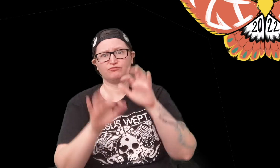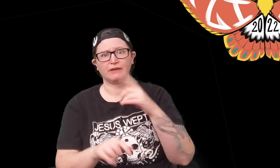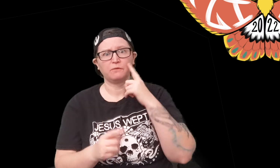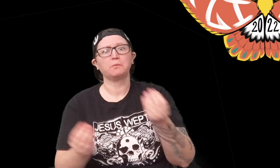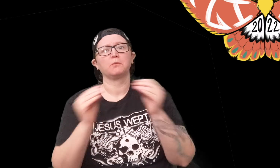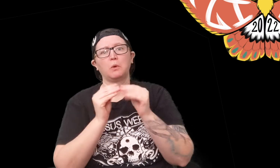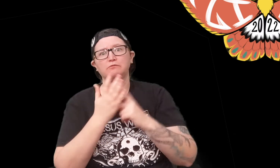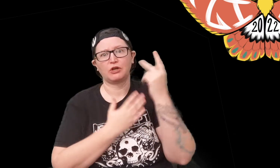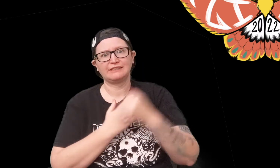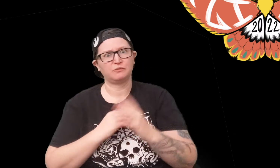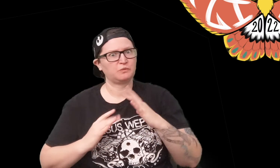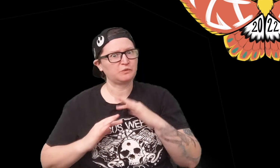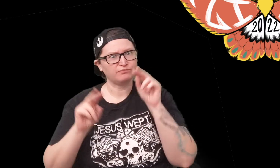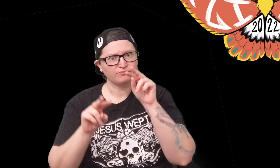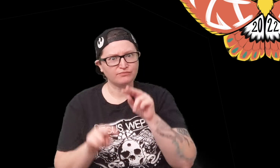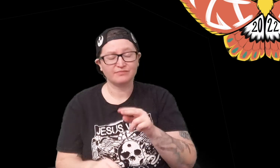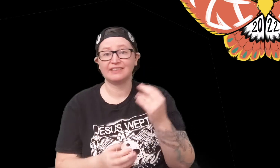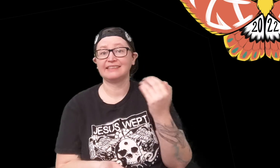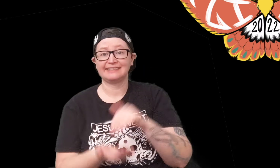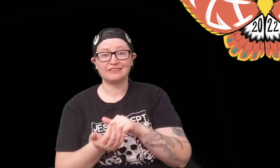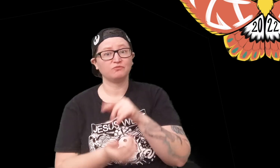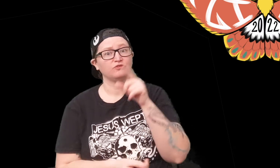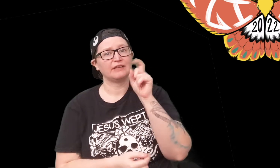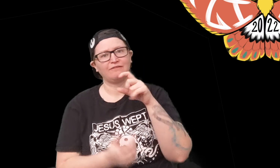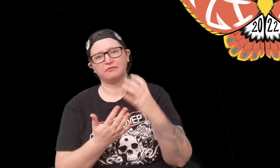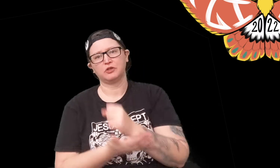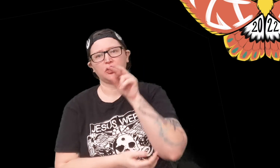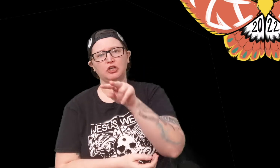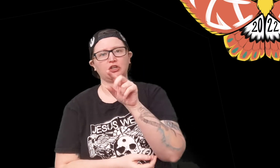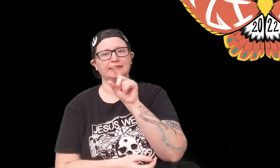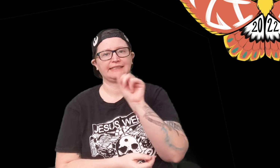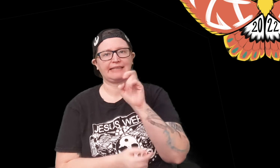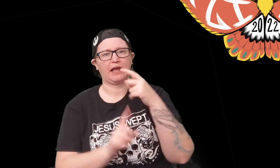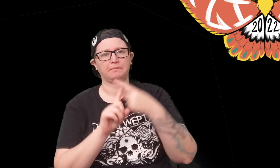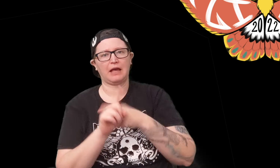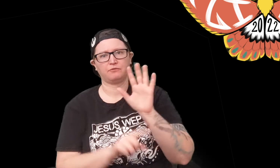um with the issue there'll be more different projects that I'll mention so definitely take